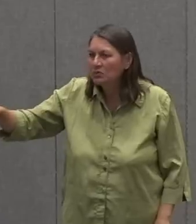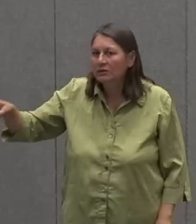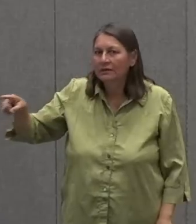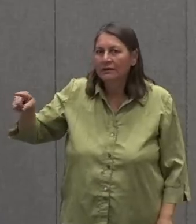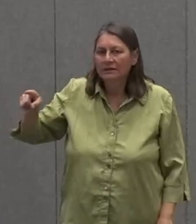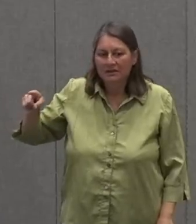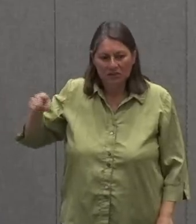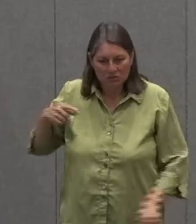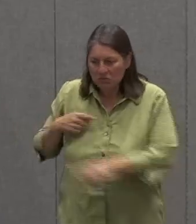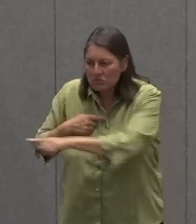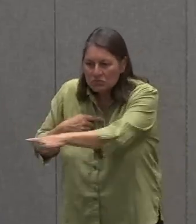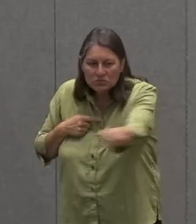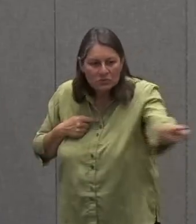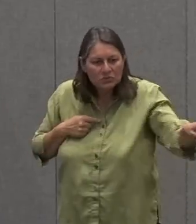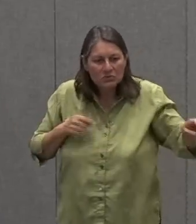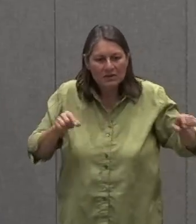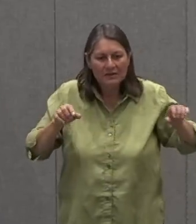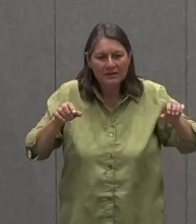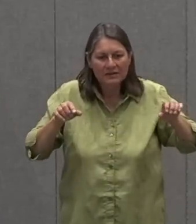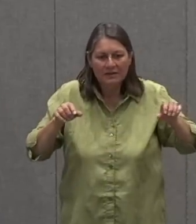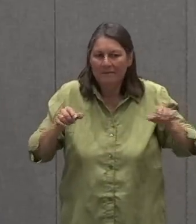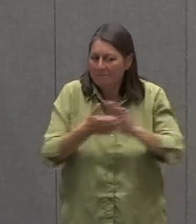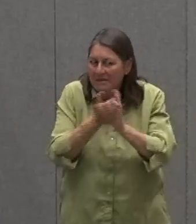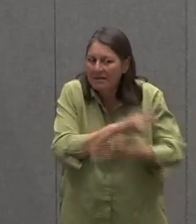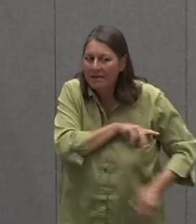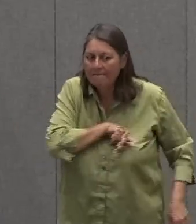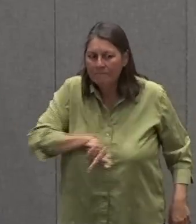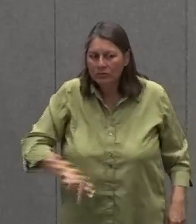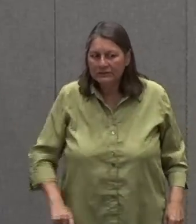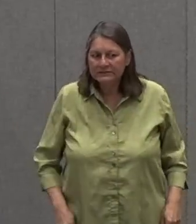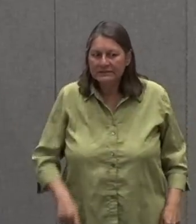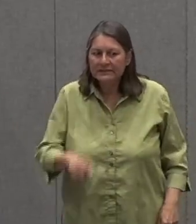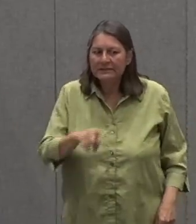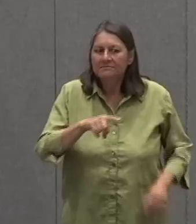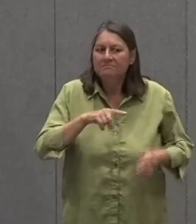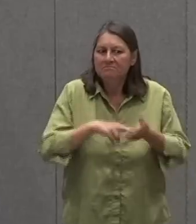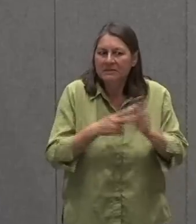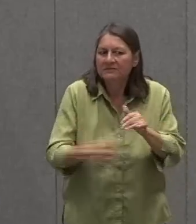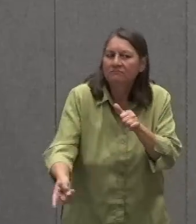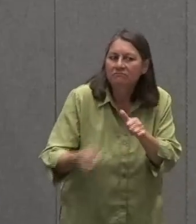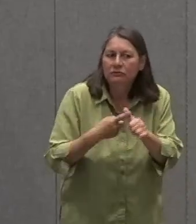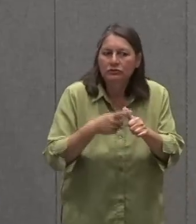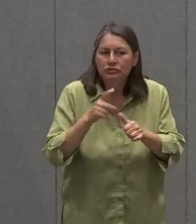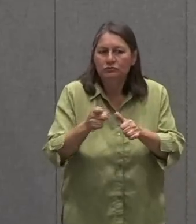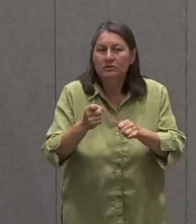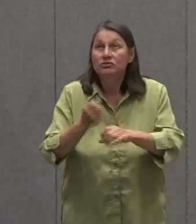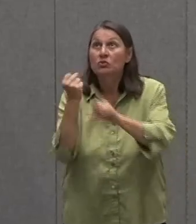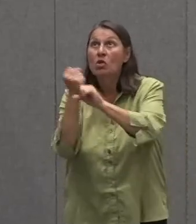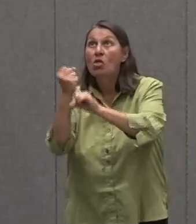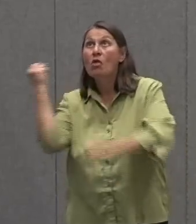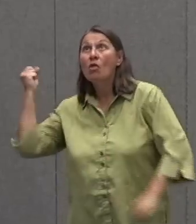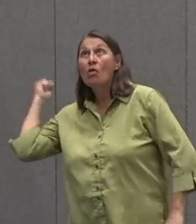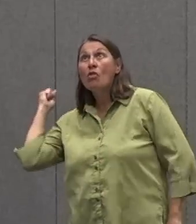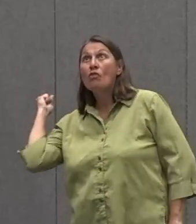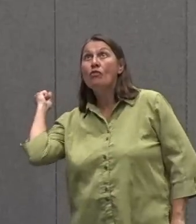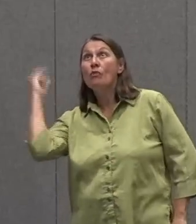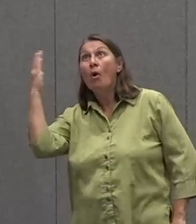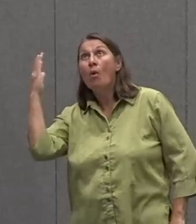"He who would be our prince must also throw the spear "towards the sky. "He must send it so high